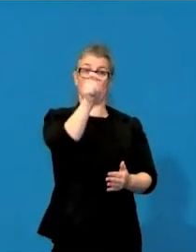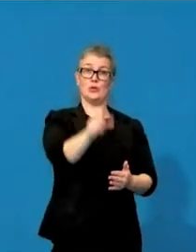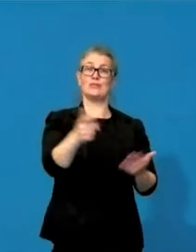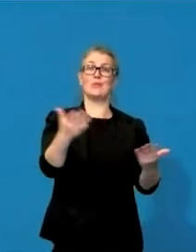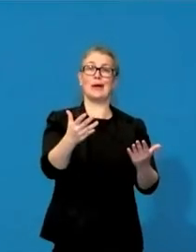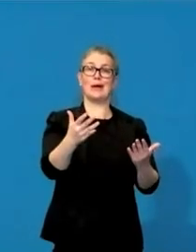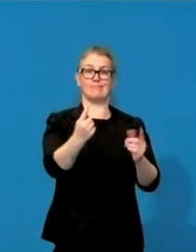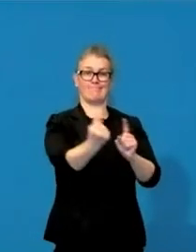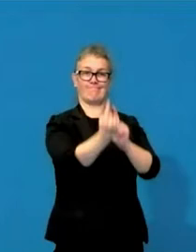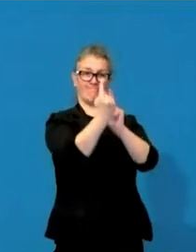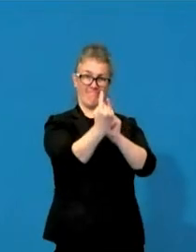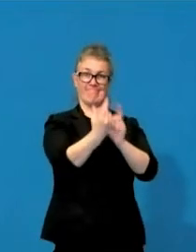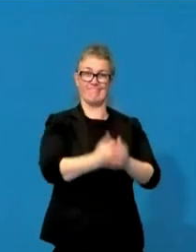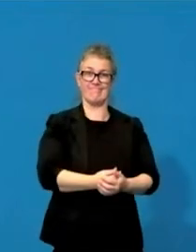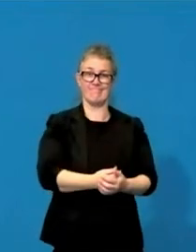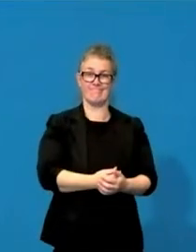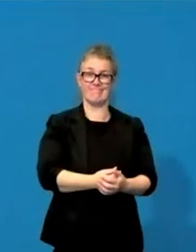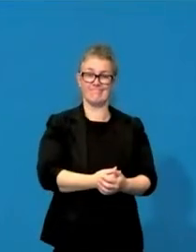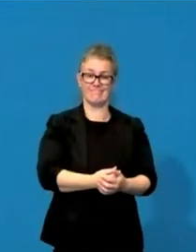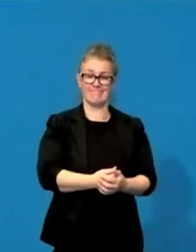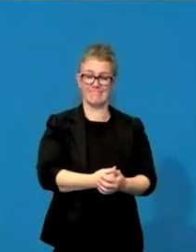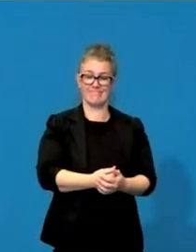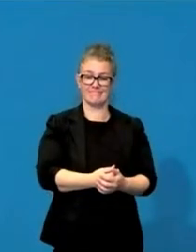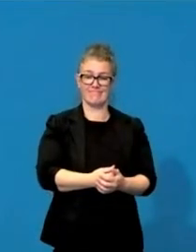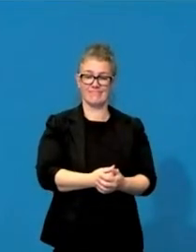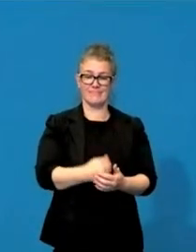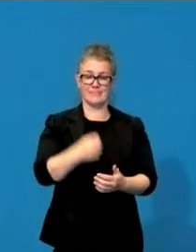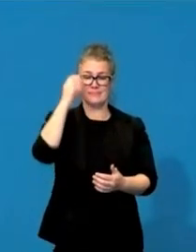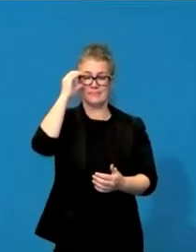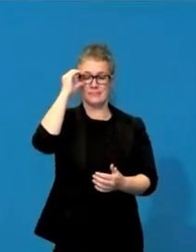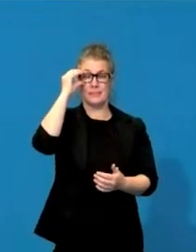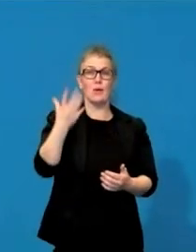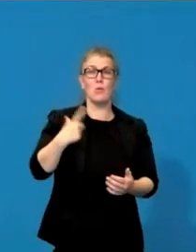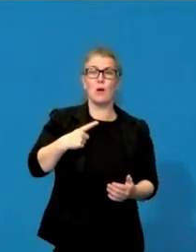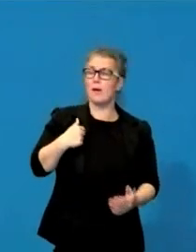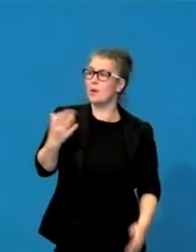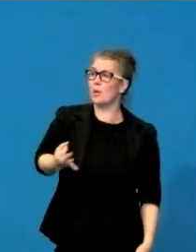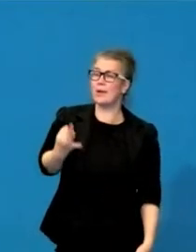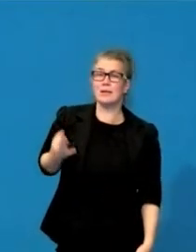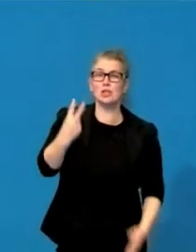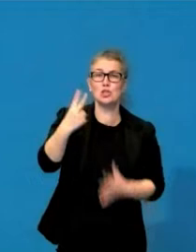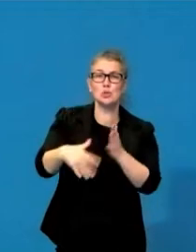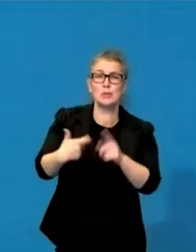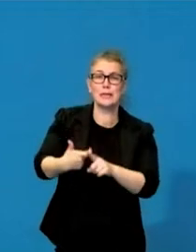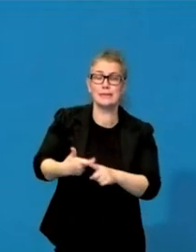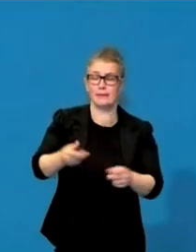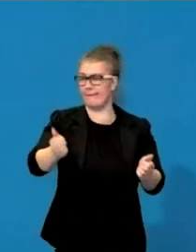of you, and you don't - what, you got to wait two weeks when you - after you ask for help, you're going to give up after two weeks.